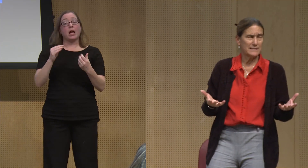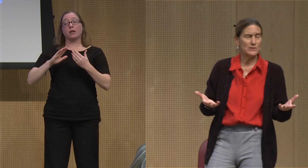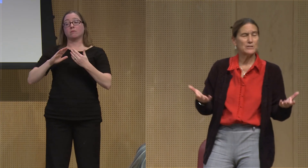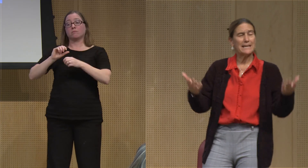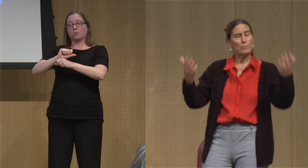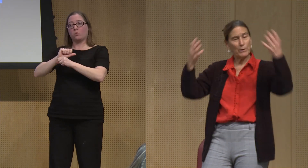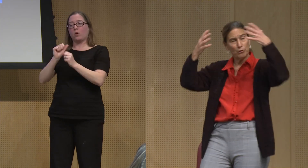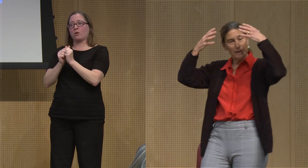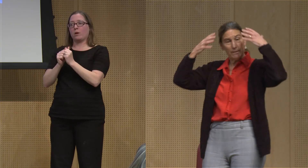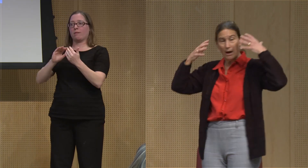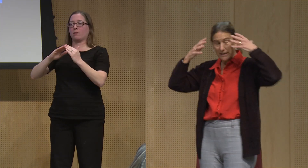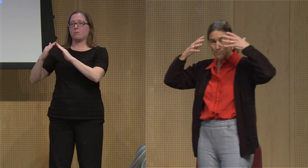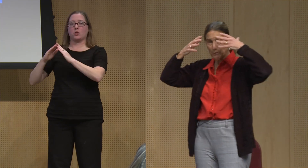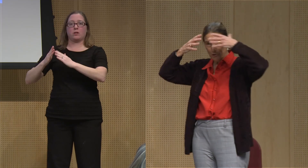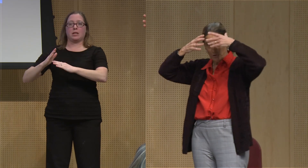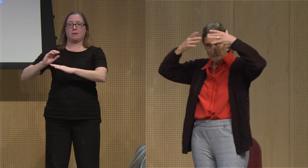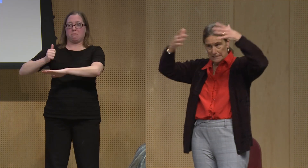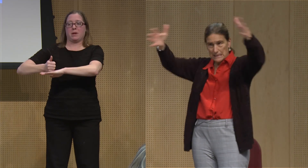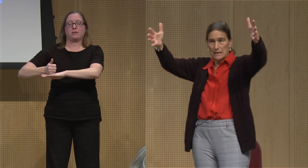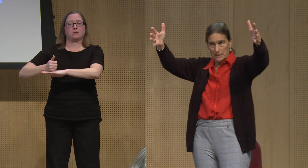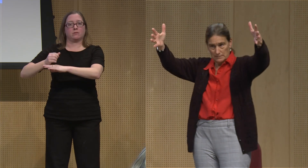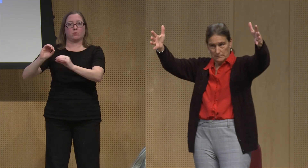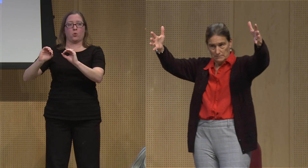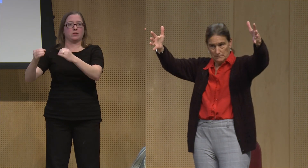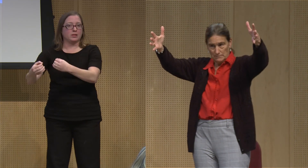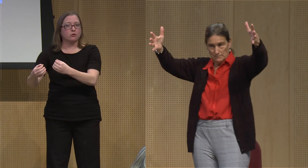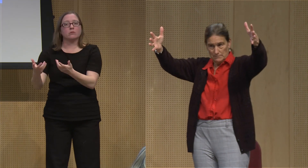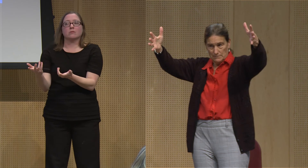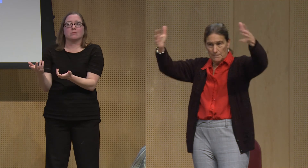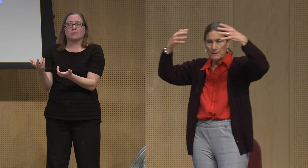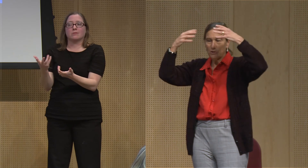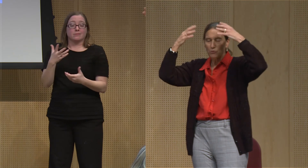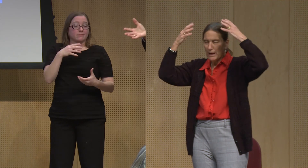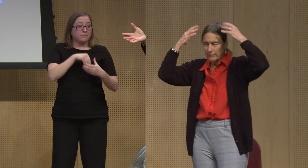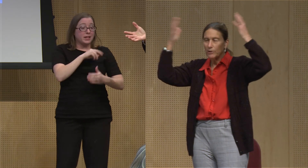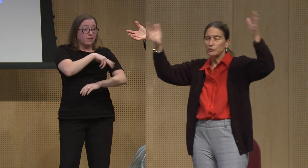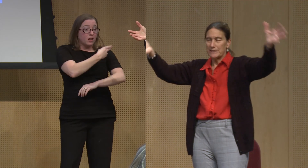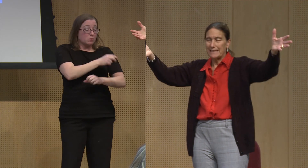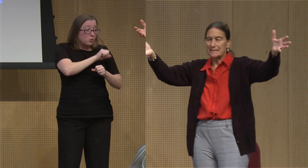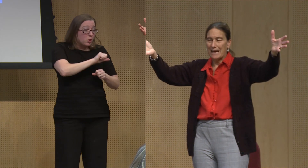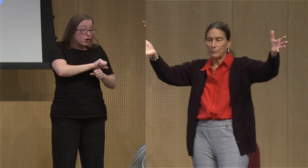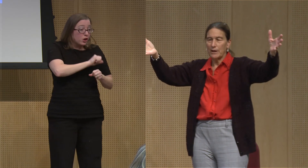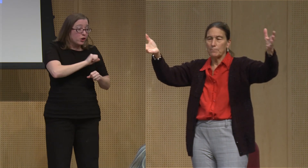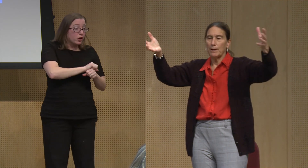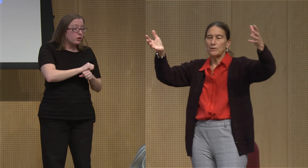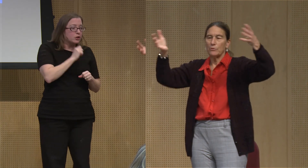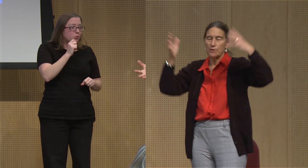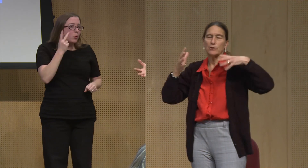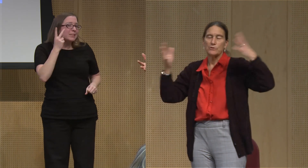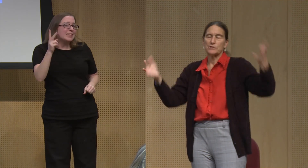THAT WHEN YOU'RE IN THE HOSPITAL YOU DON'T SEE. I MEAN, YOU KIND OF UNDERSTAND IT'S OUT THERE, BUT YOU THINK YOU'RE THE CENTER